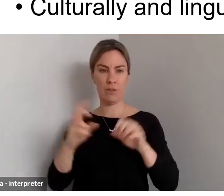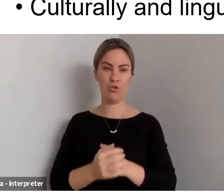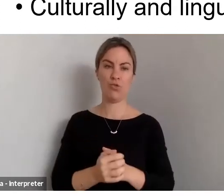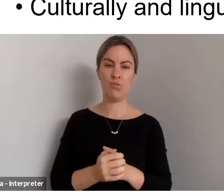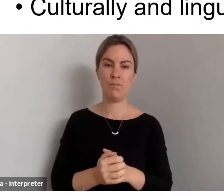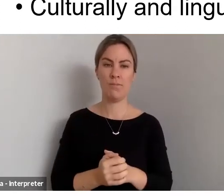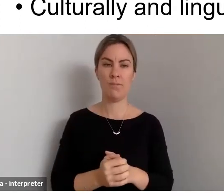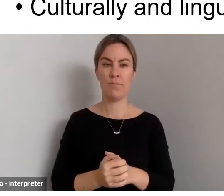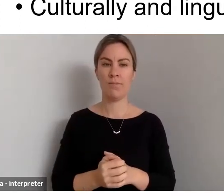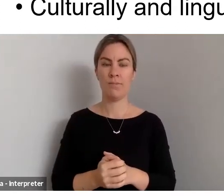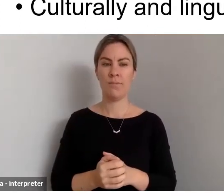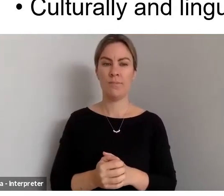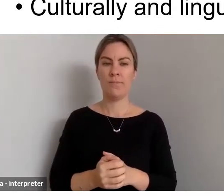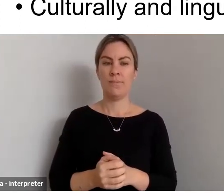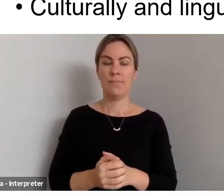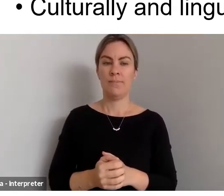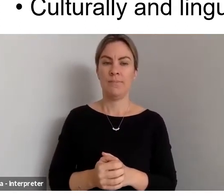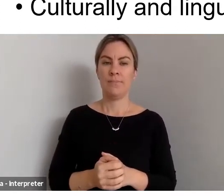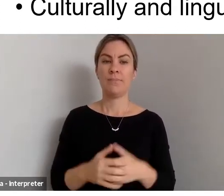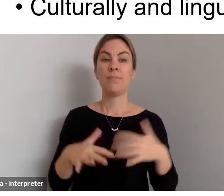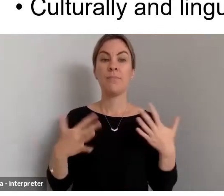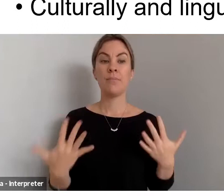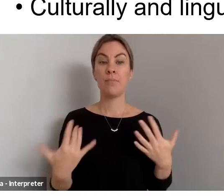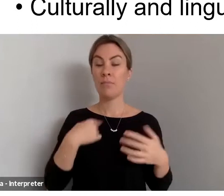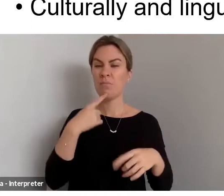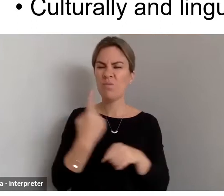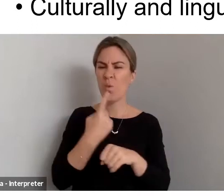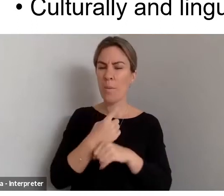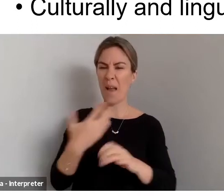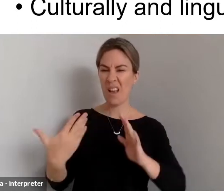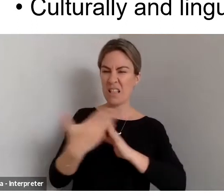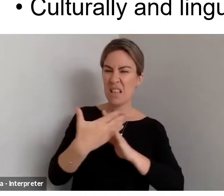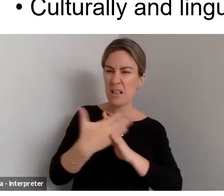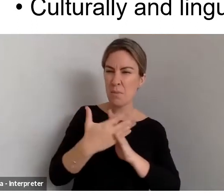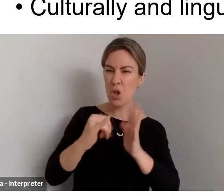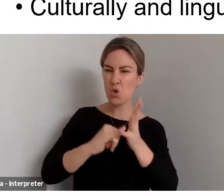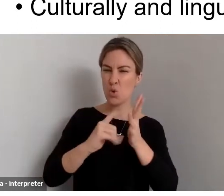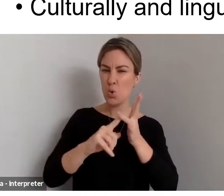Who benefits from accessible social media.